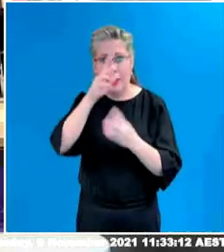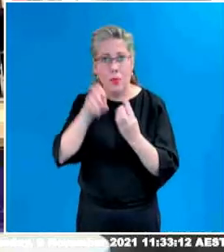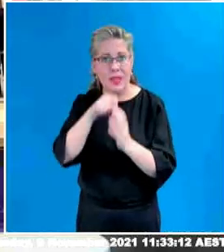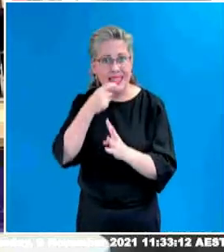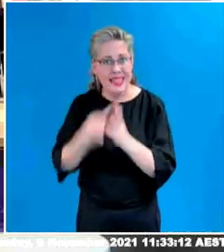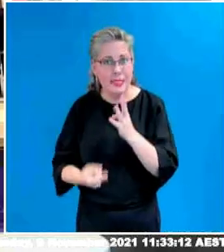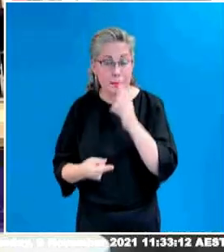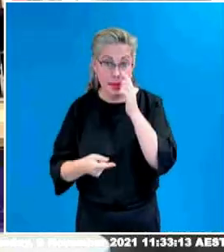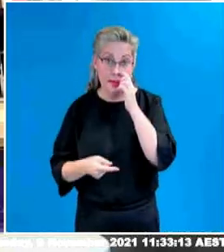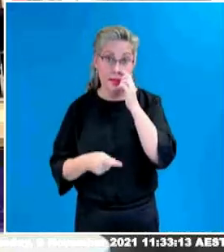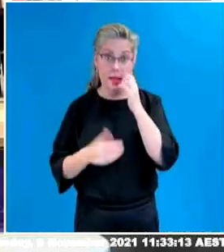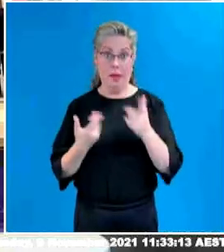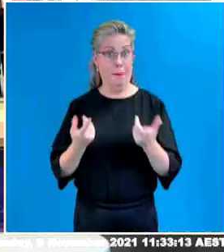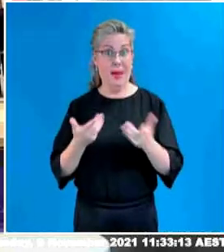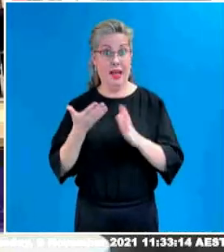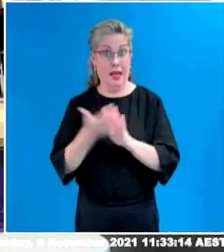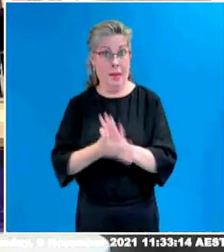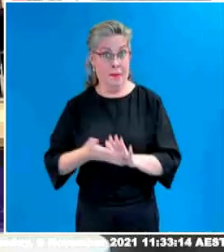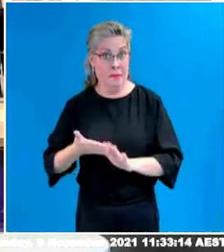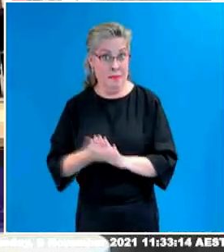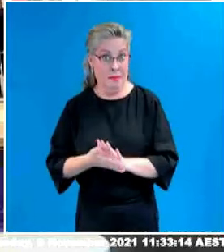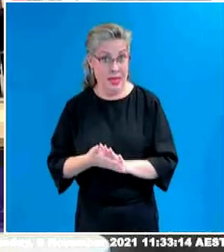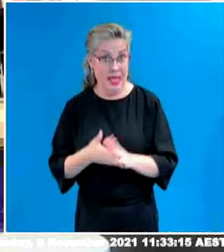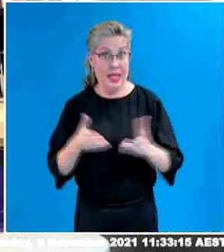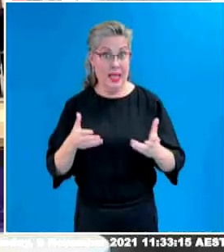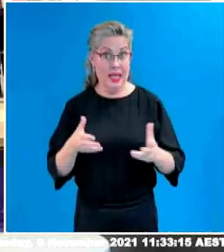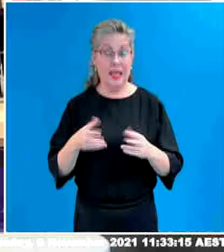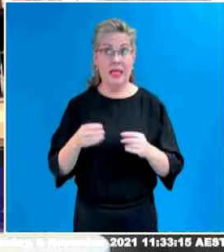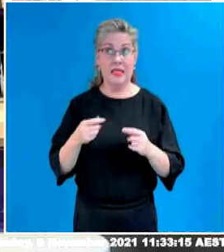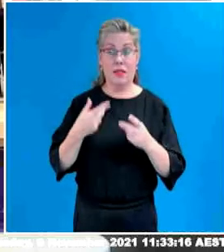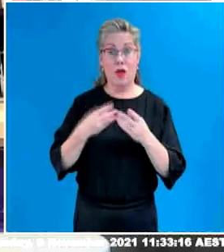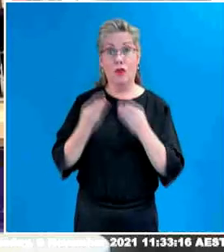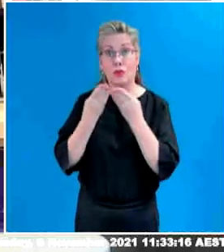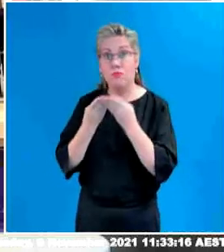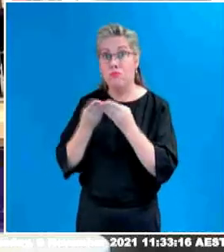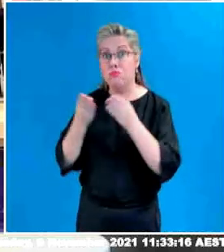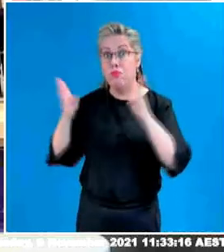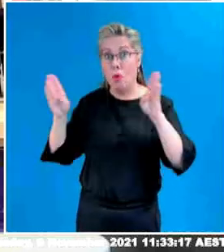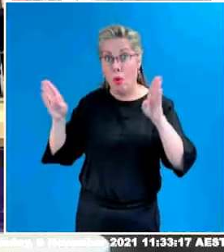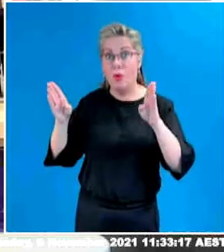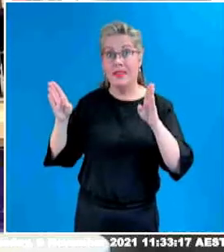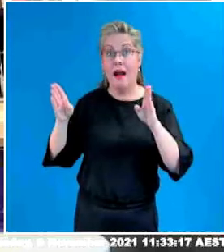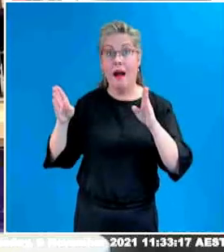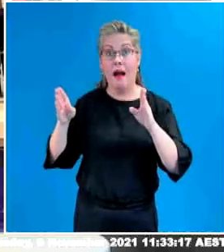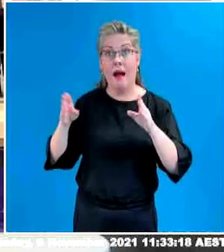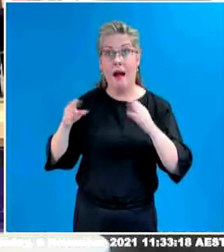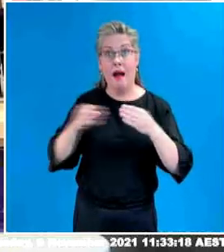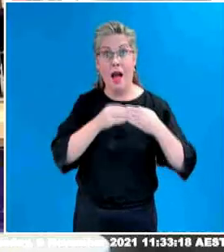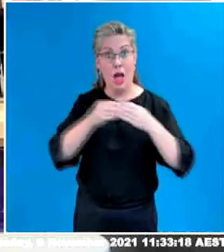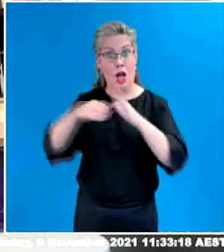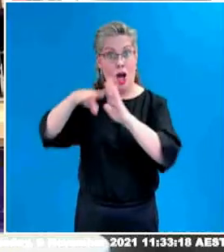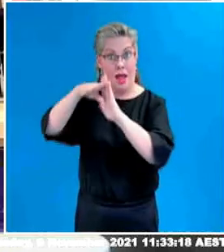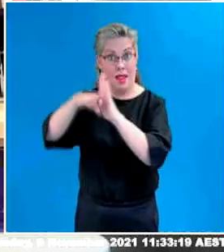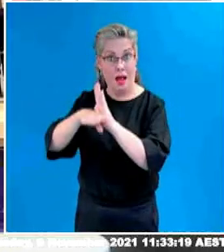opportunity to use those broader guidelines to then focus on a specific area and content.